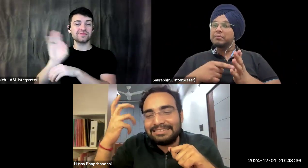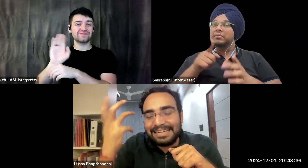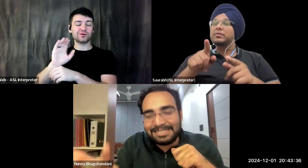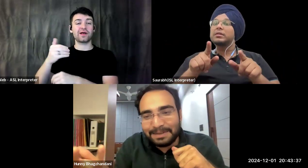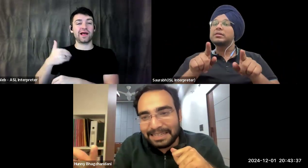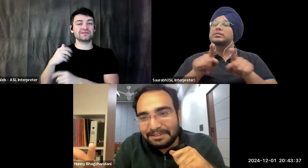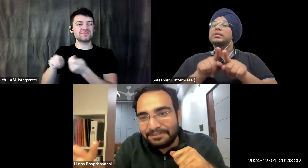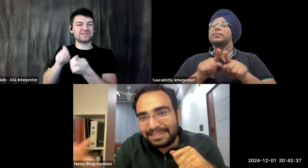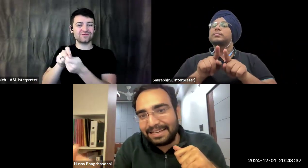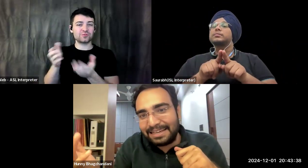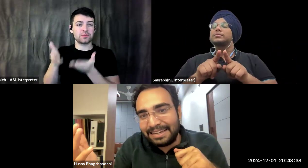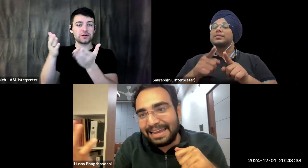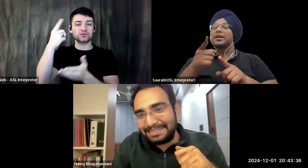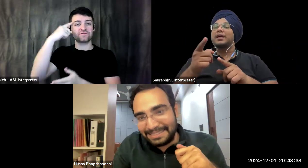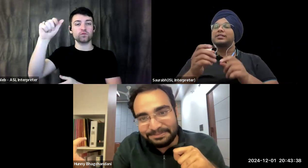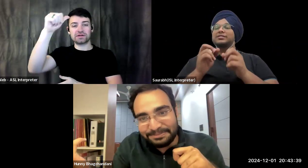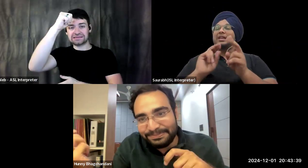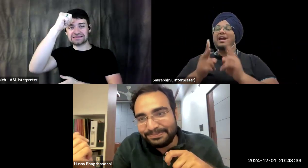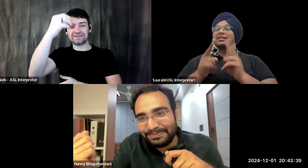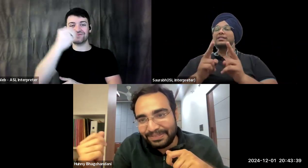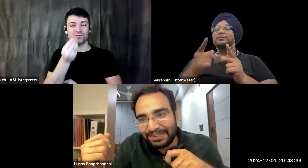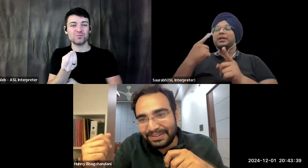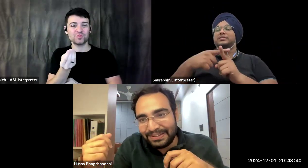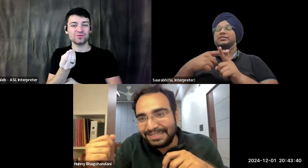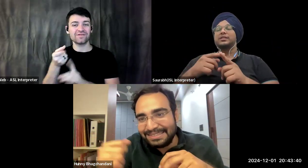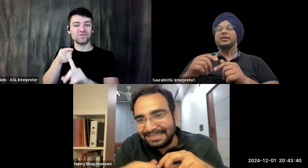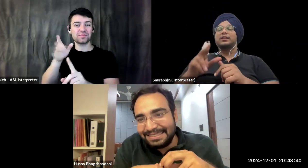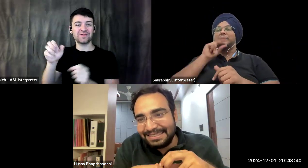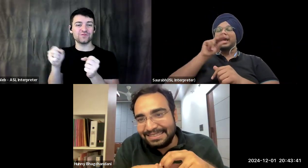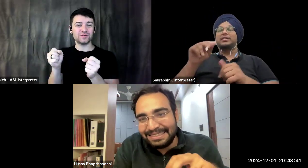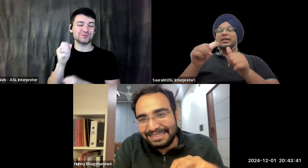ChatGPT with Alexa.